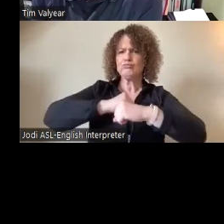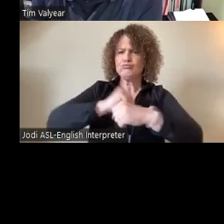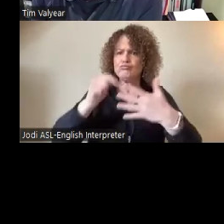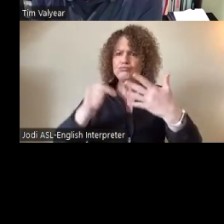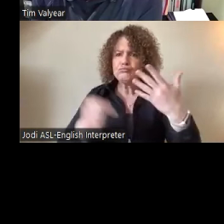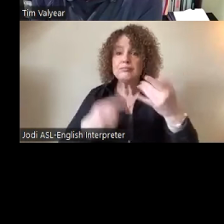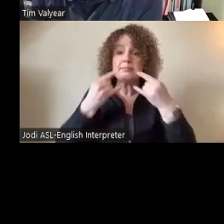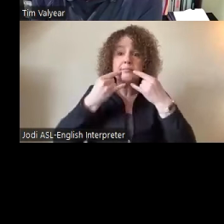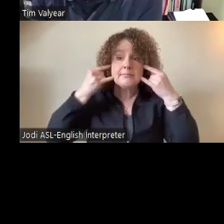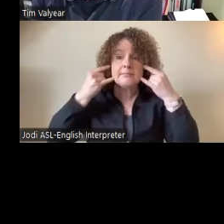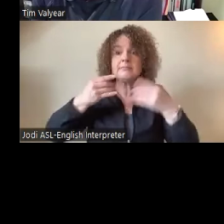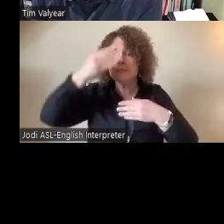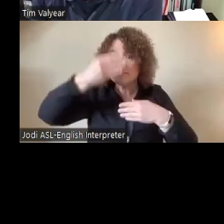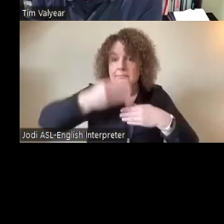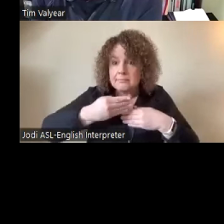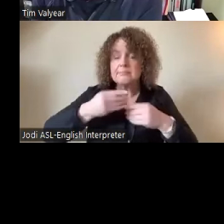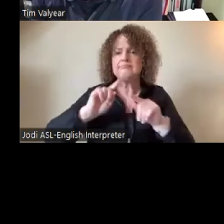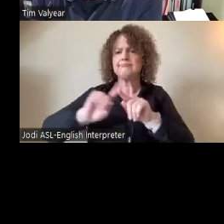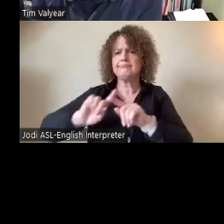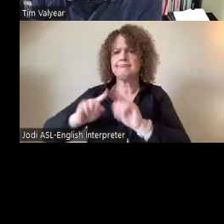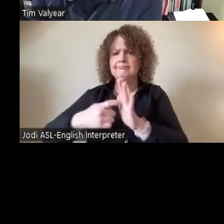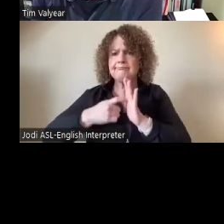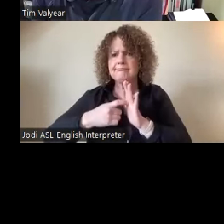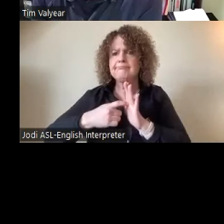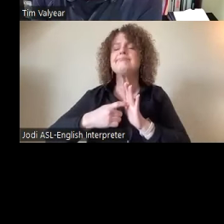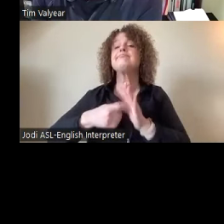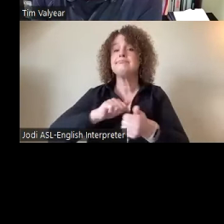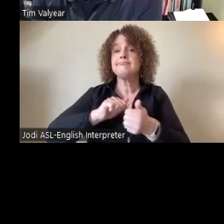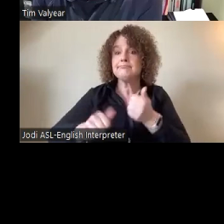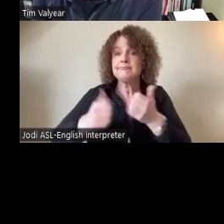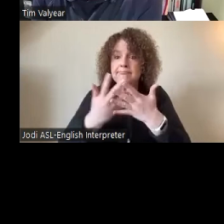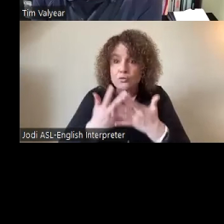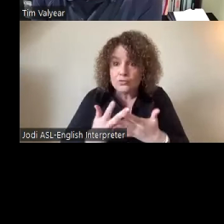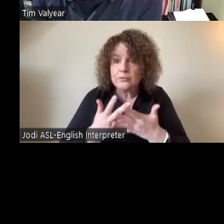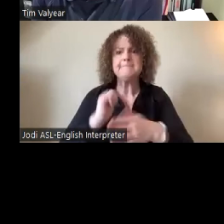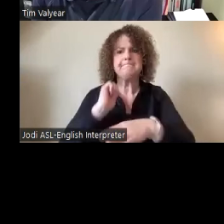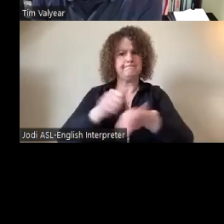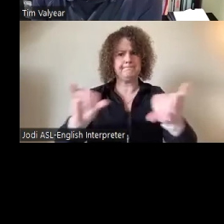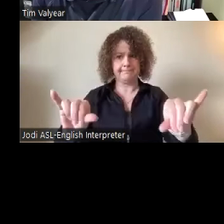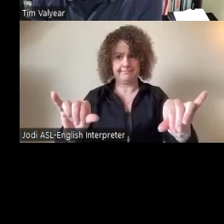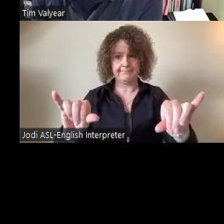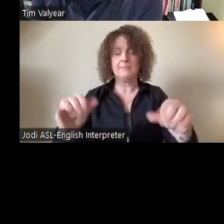Businesses and organizations may choose to require proof of vaccination upon entry. Other protective measures such